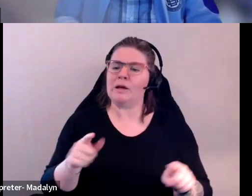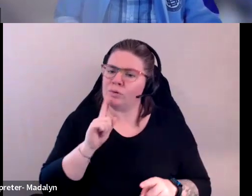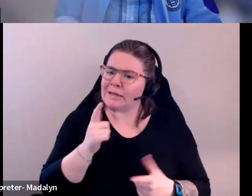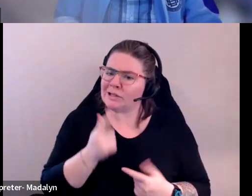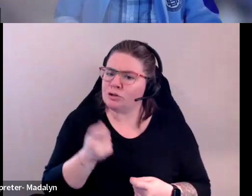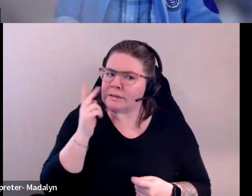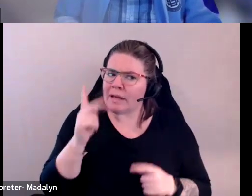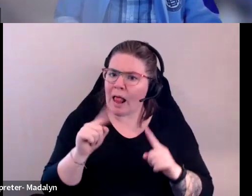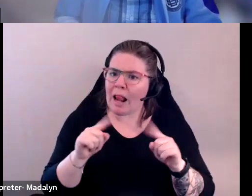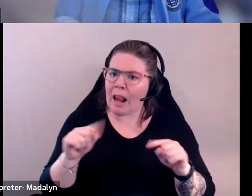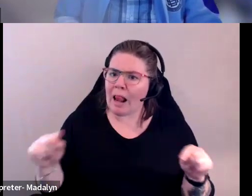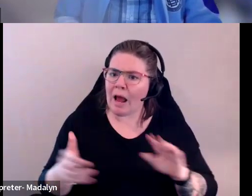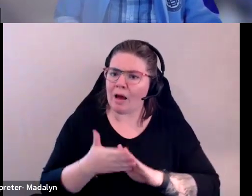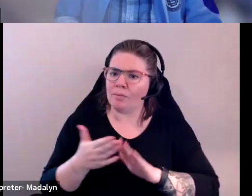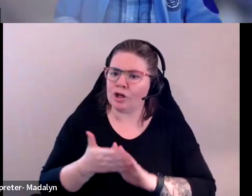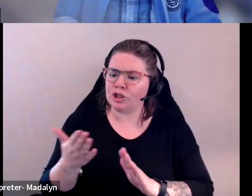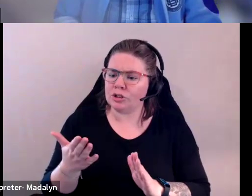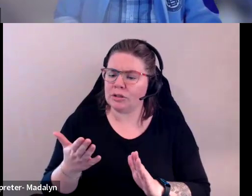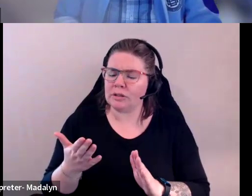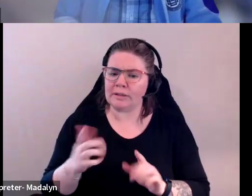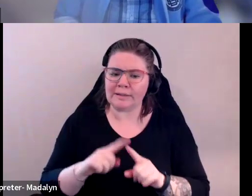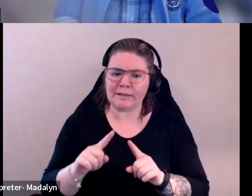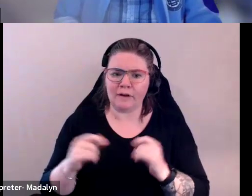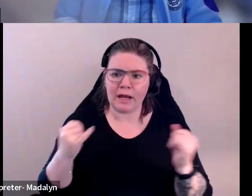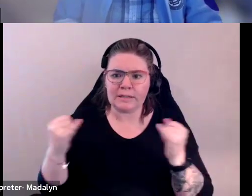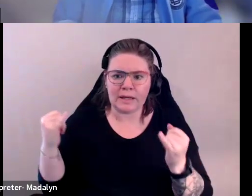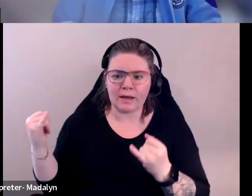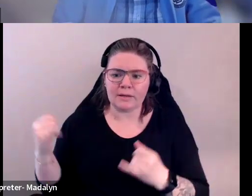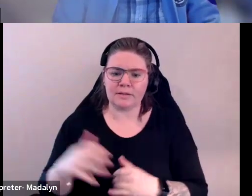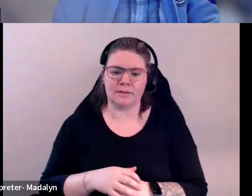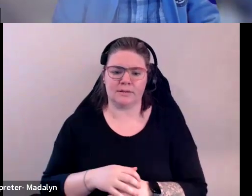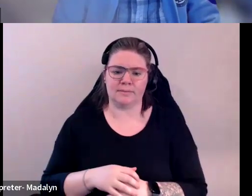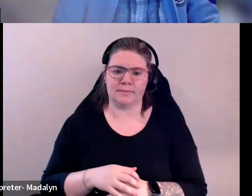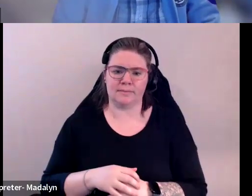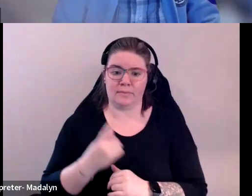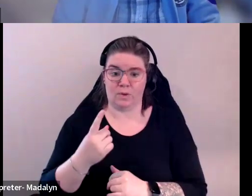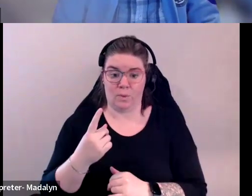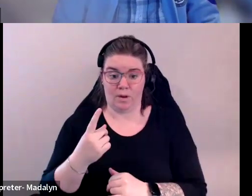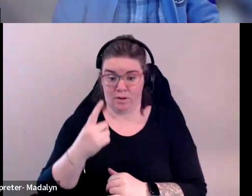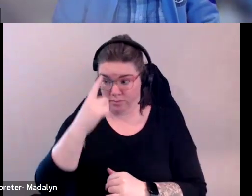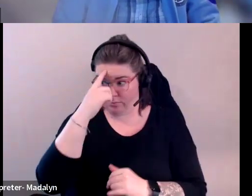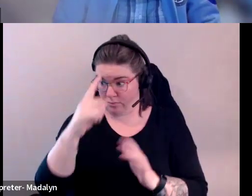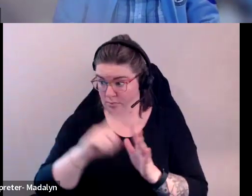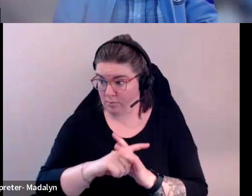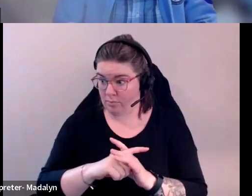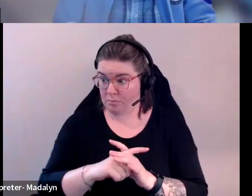Don Posh: and where the ideas come from. And one thing that we thought of as we want to